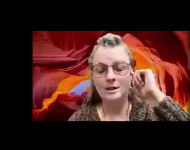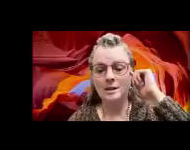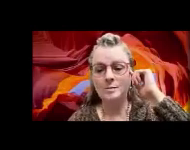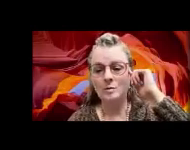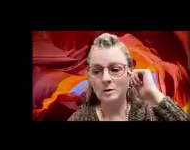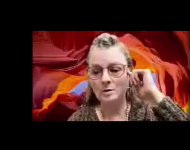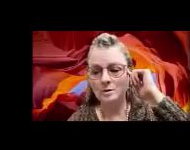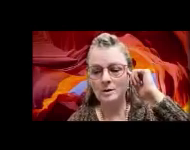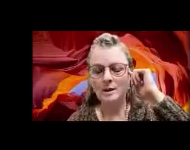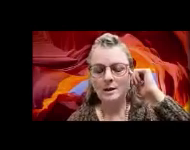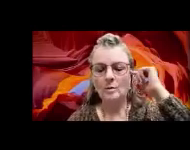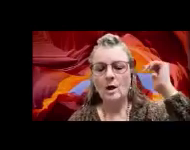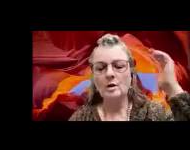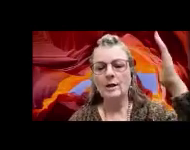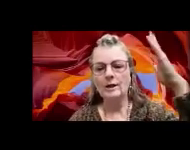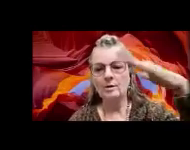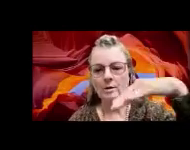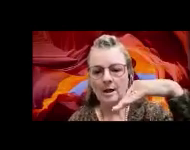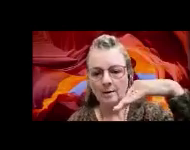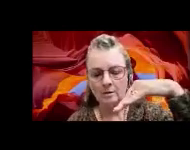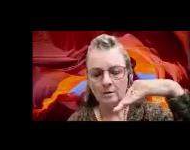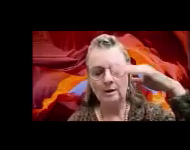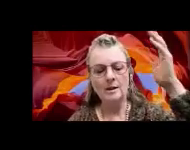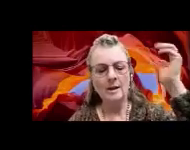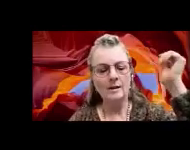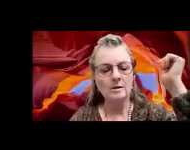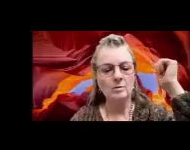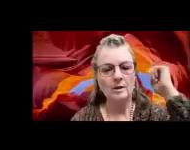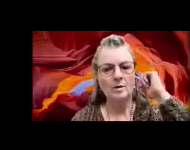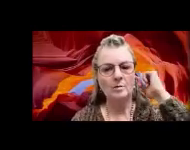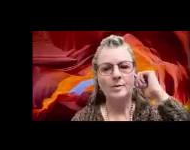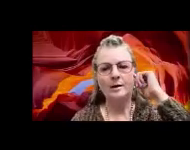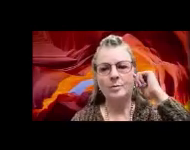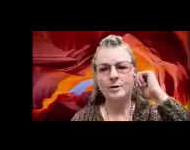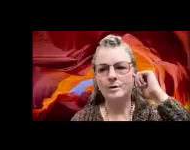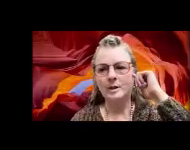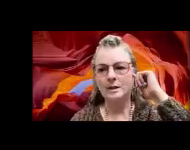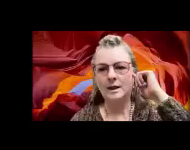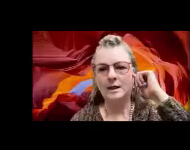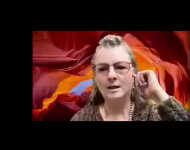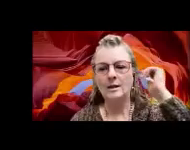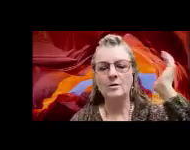assessment world we're all learning to adapt to it, and that's what our hope, I hope we're doing today. The other